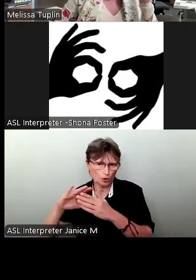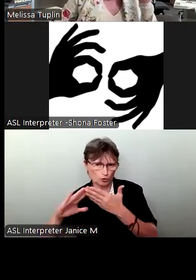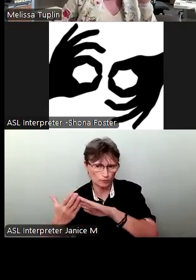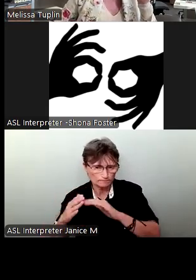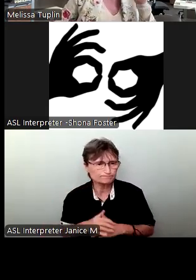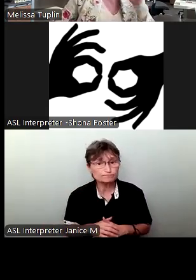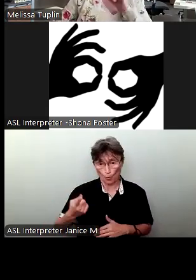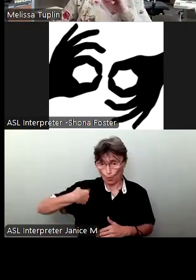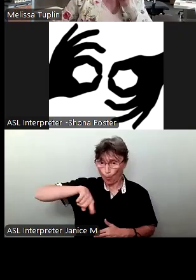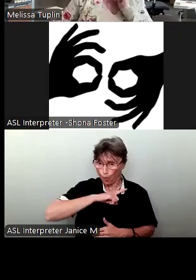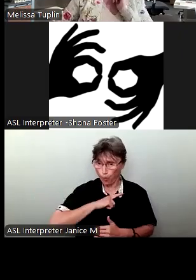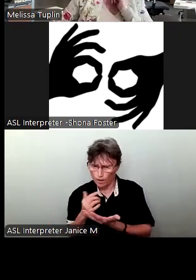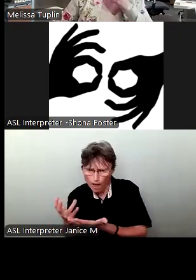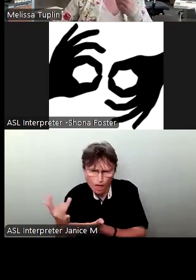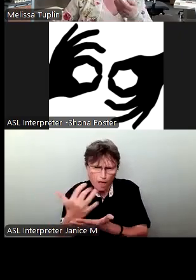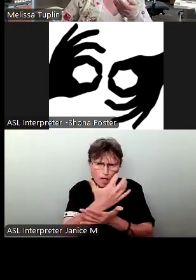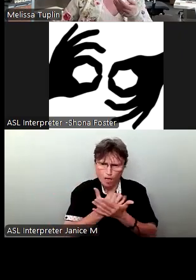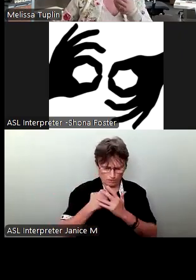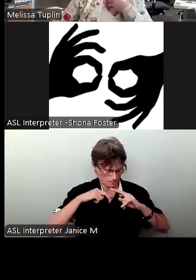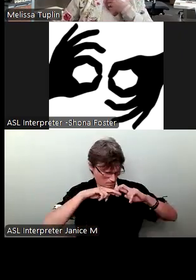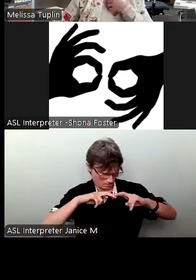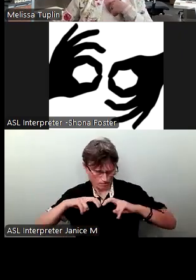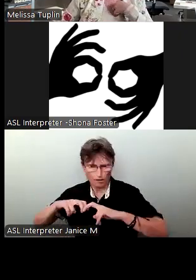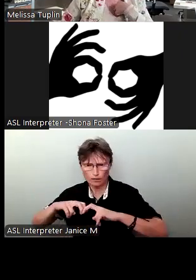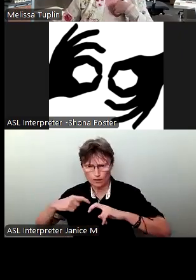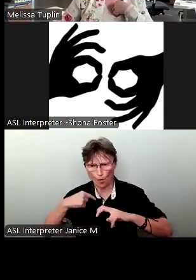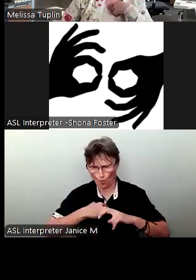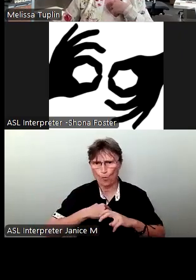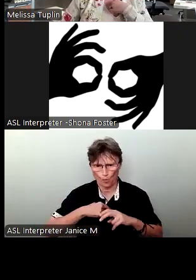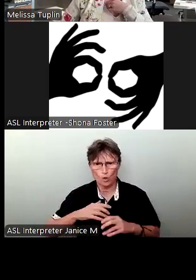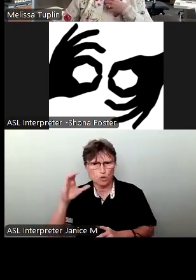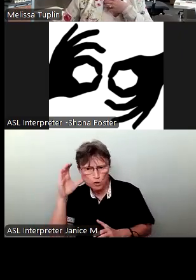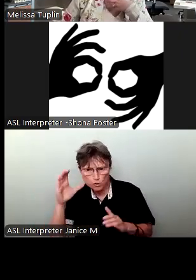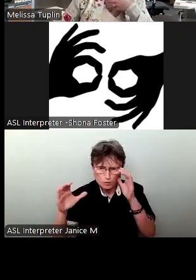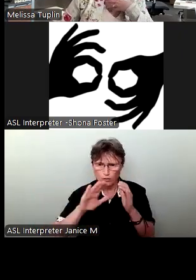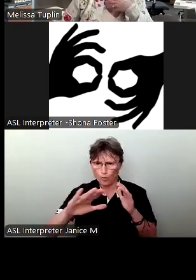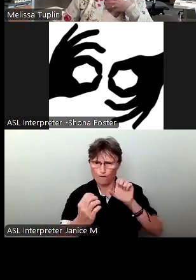program are in response to what we've heard and are an opportunity for us to more meaningfully